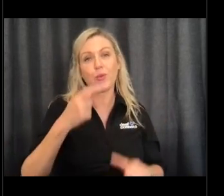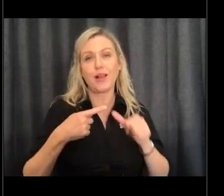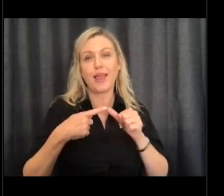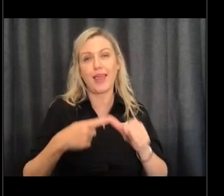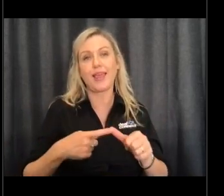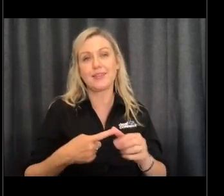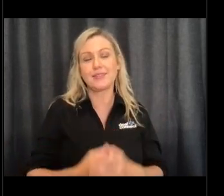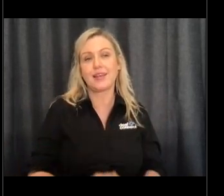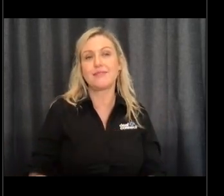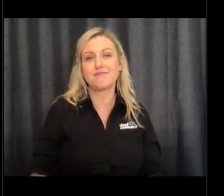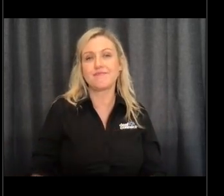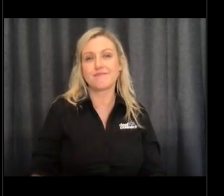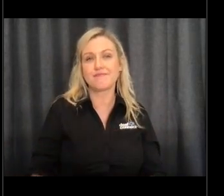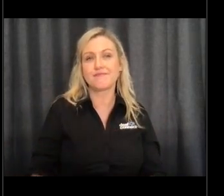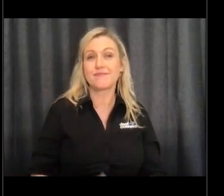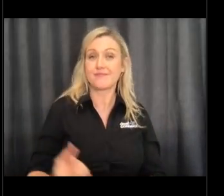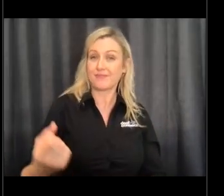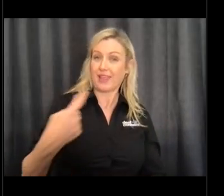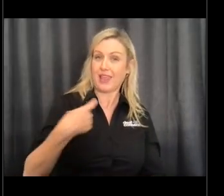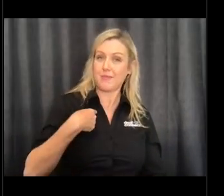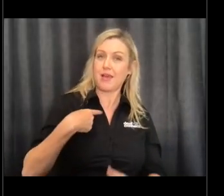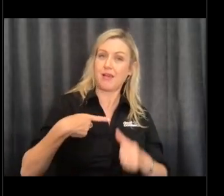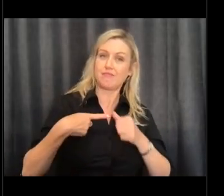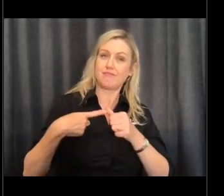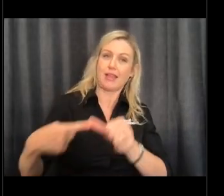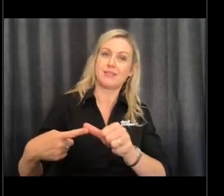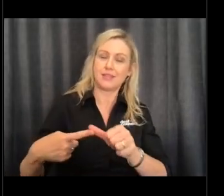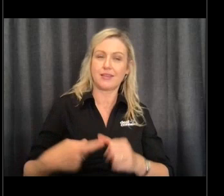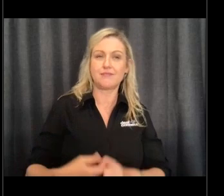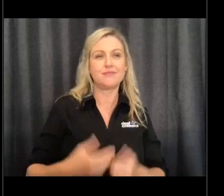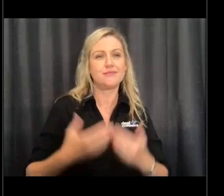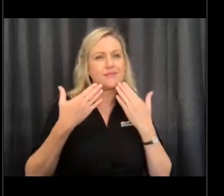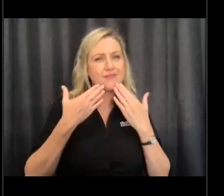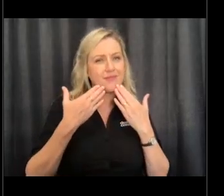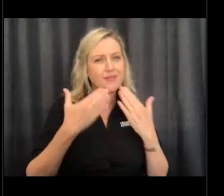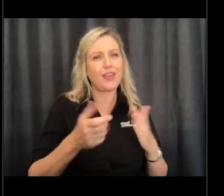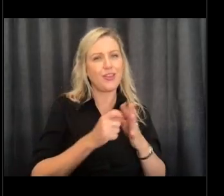you send them through because that's no problem at all. Thanks, Paul. That's really helpful.